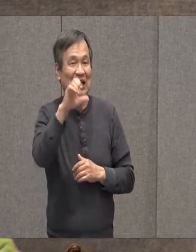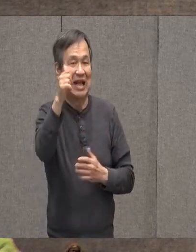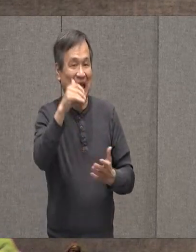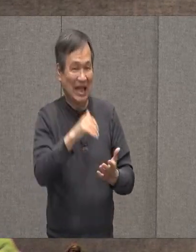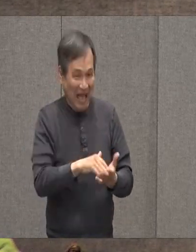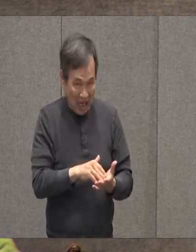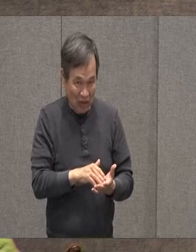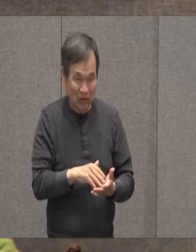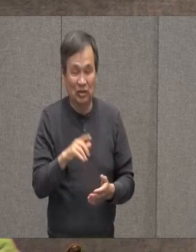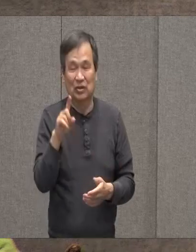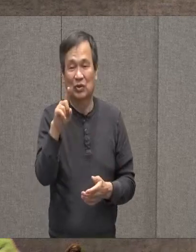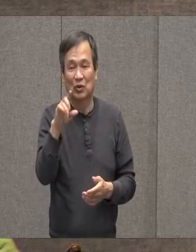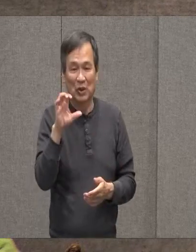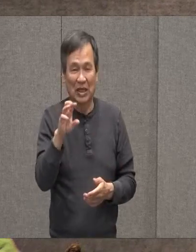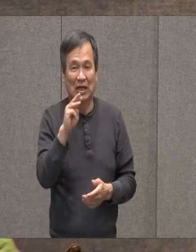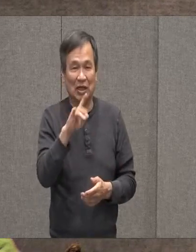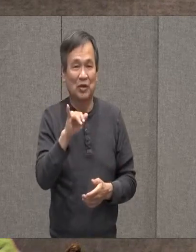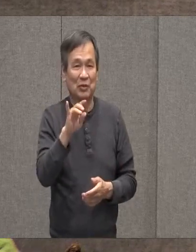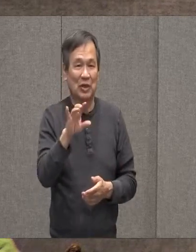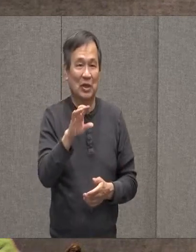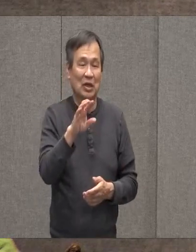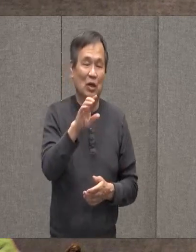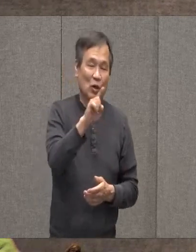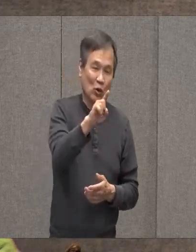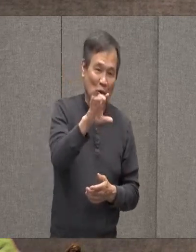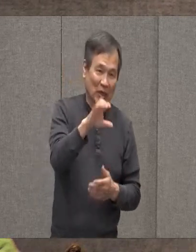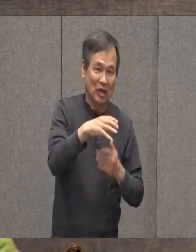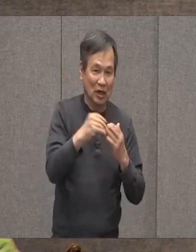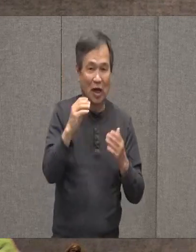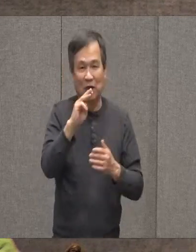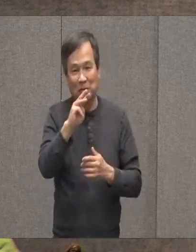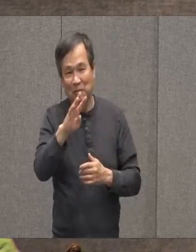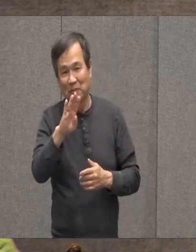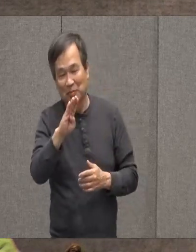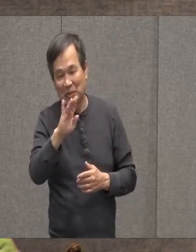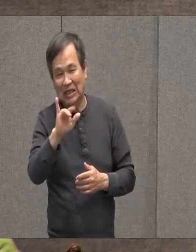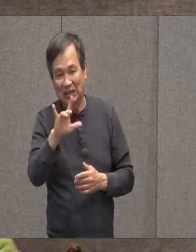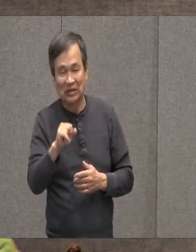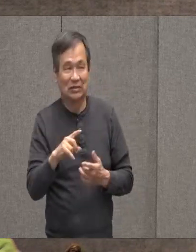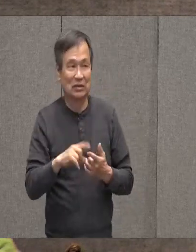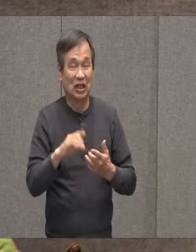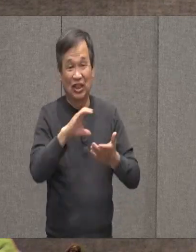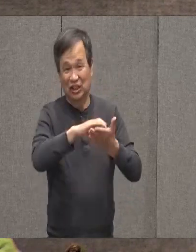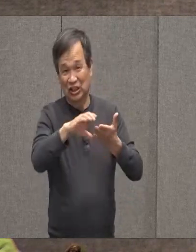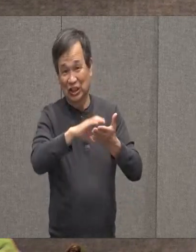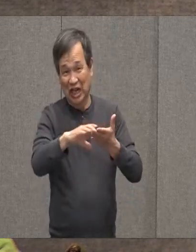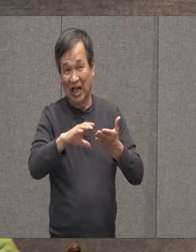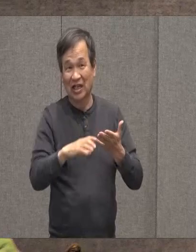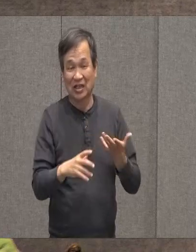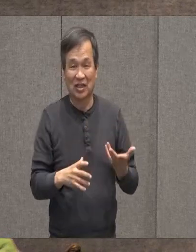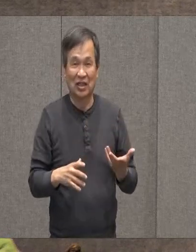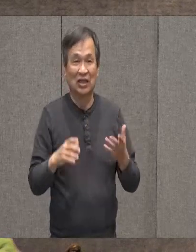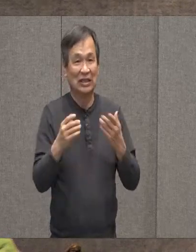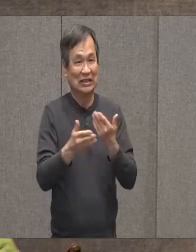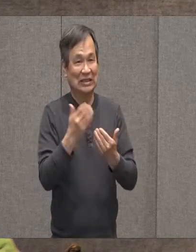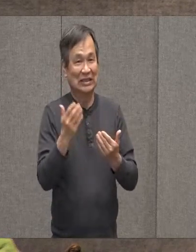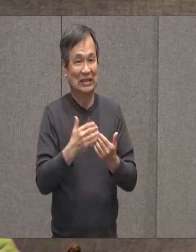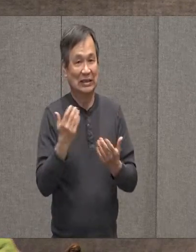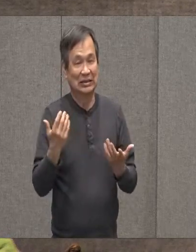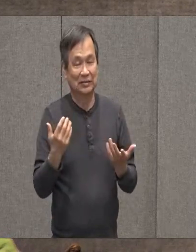to pay for your job of ogre taming. But a check for a million dollars would easily fit into your pocket or purse